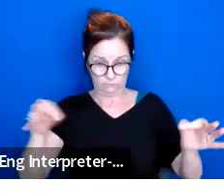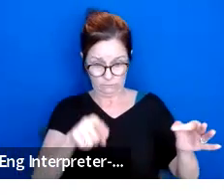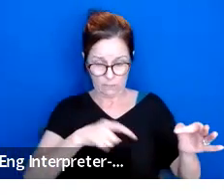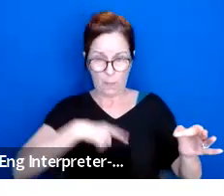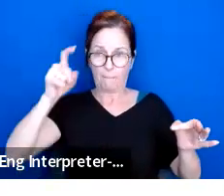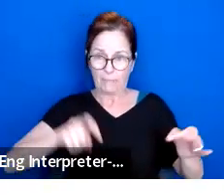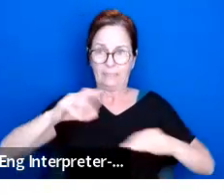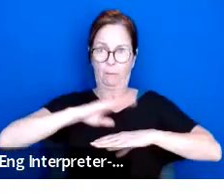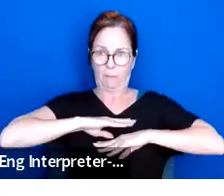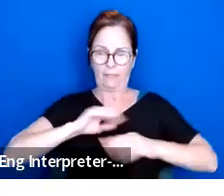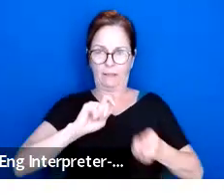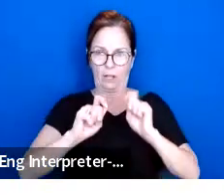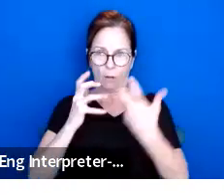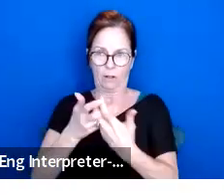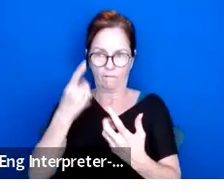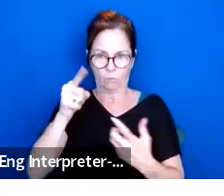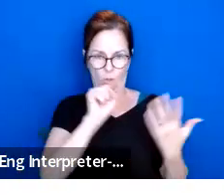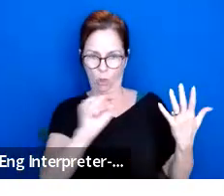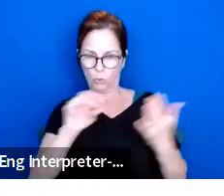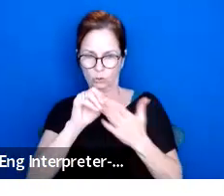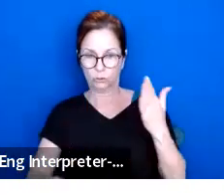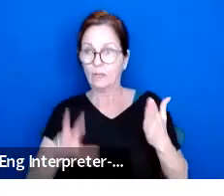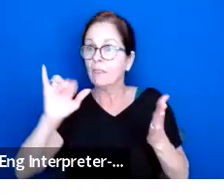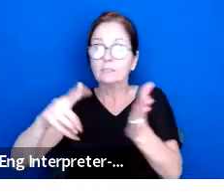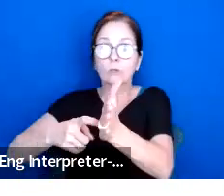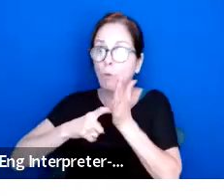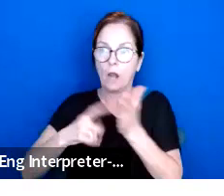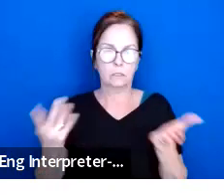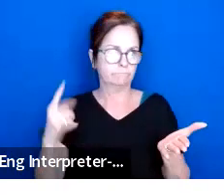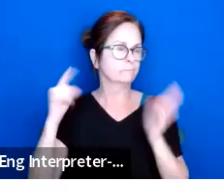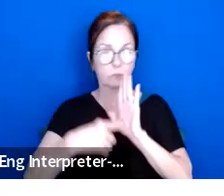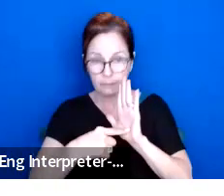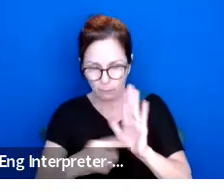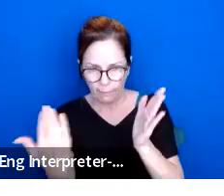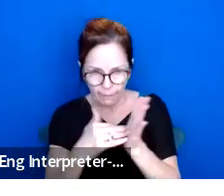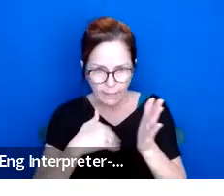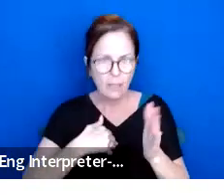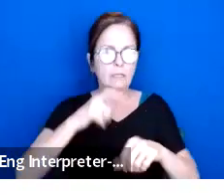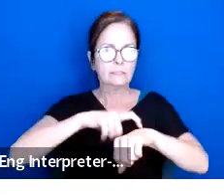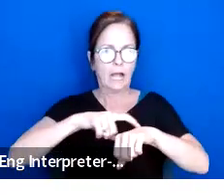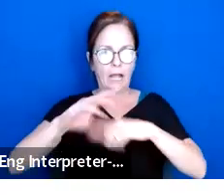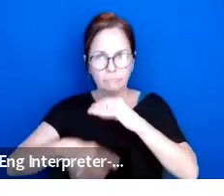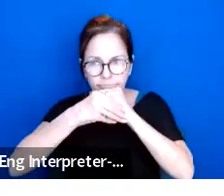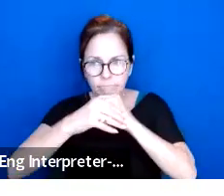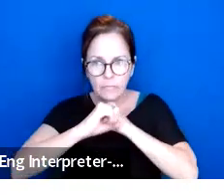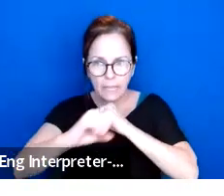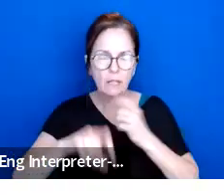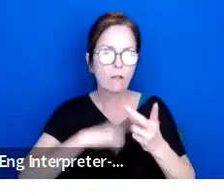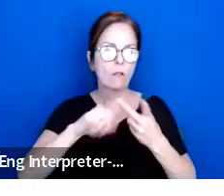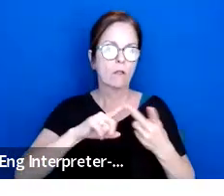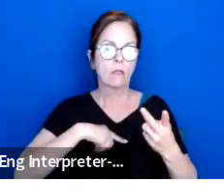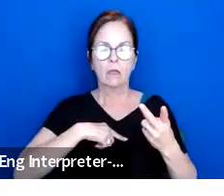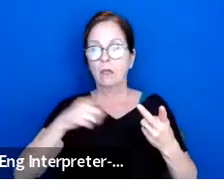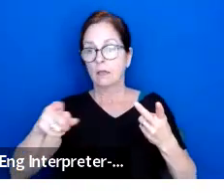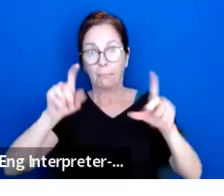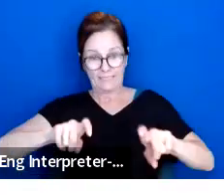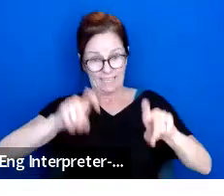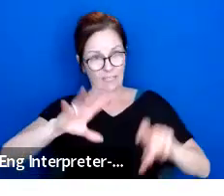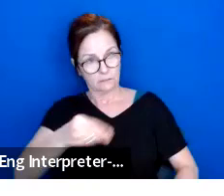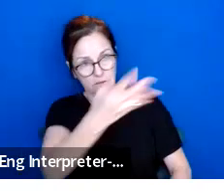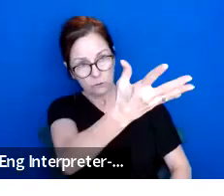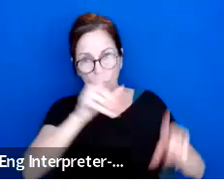Those are required. So again, extra time. Making sure we extend the tests over to the testing center.